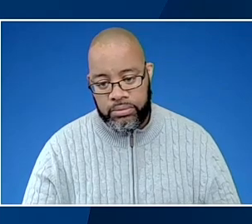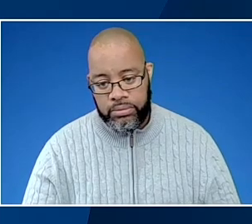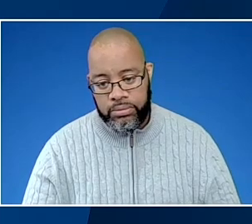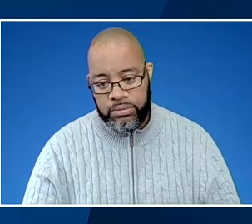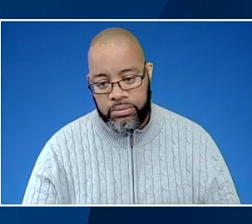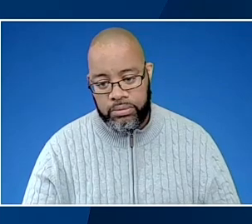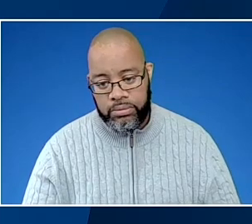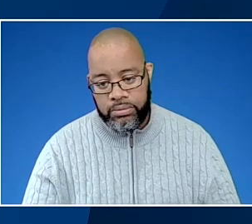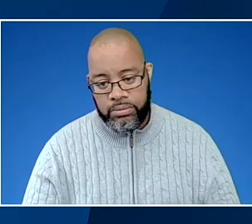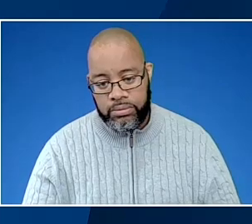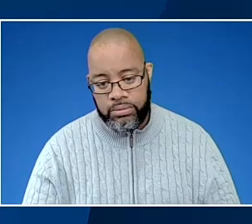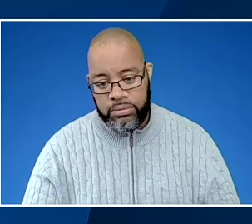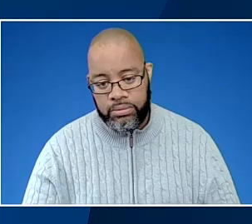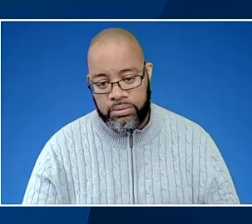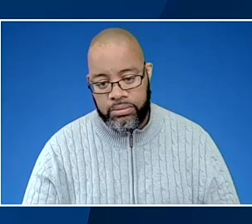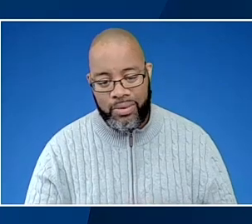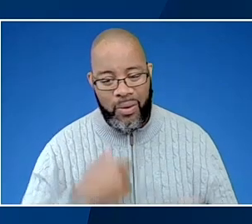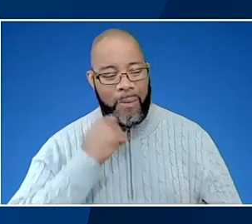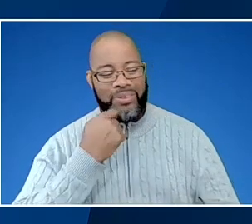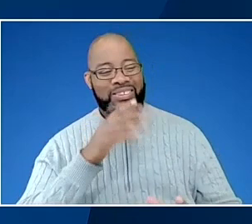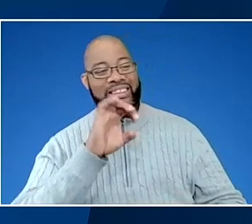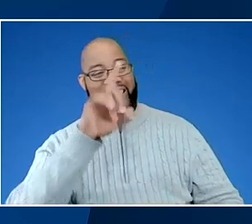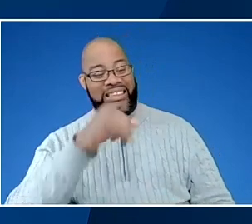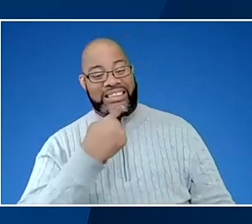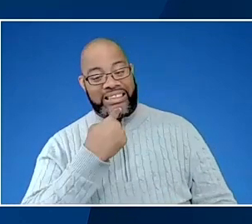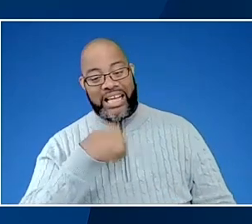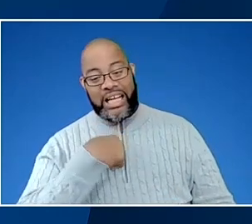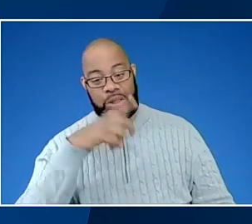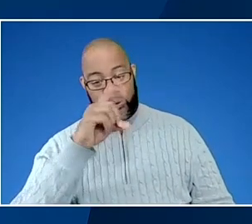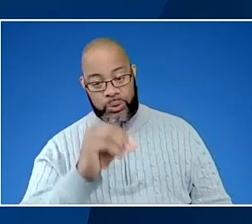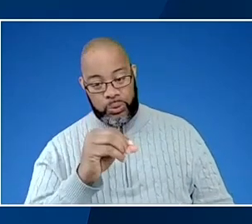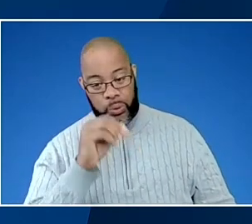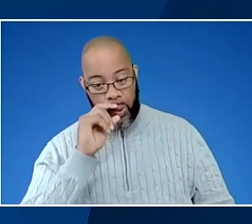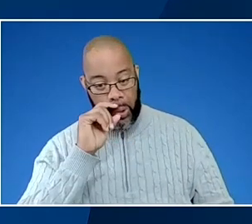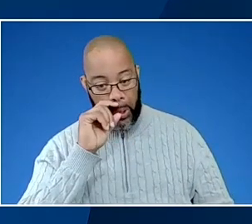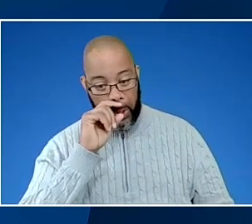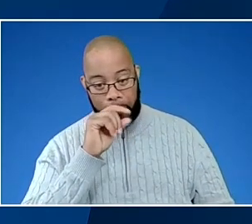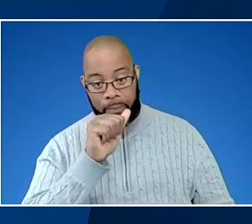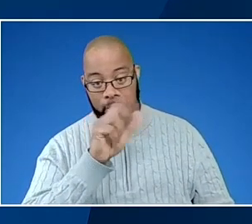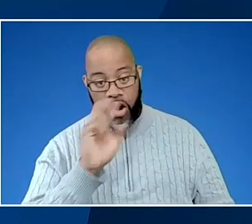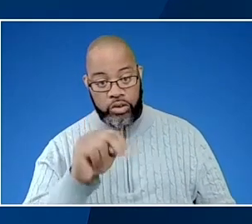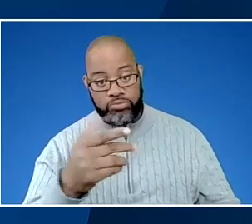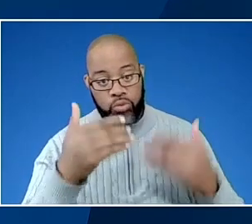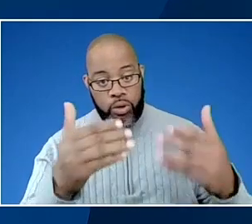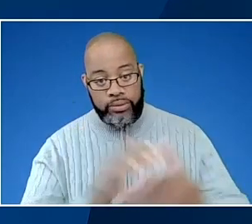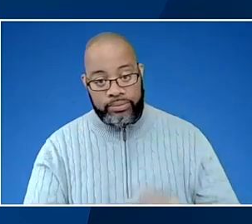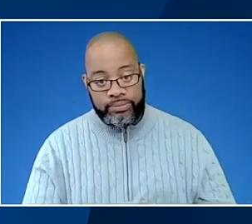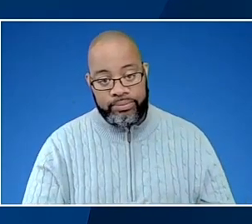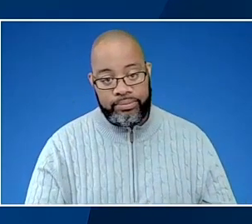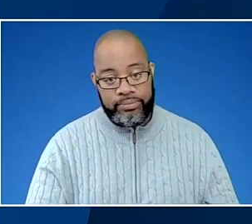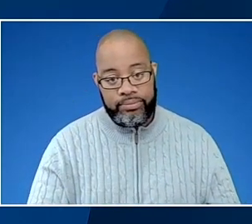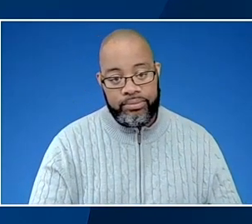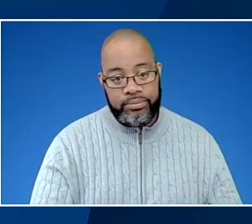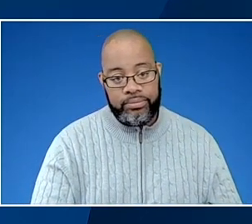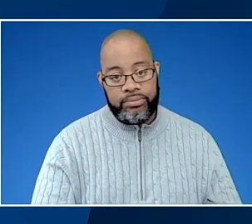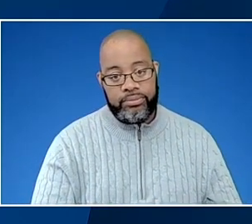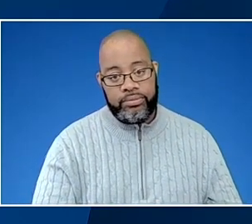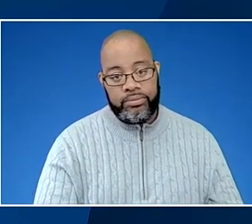Now I'm on mute. As Cindy said, I do- Aaron, go ahead. You go first, sorry.